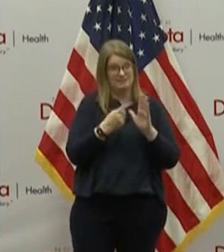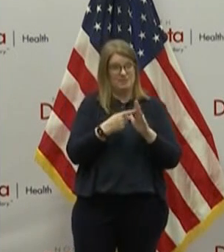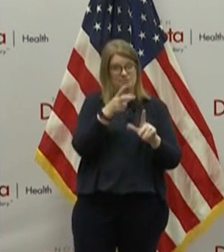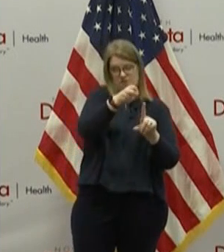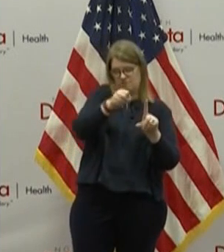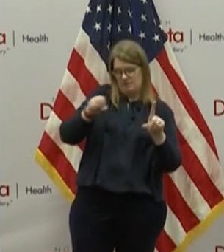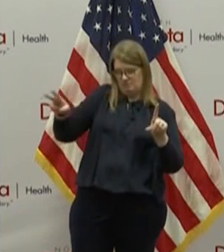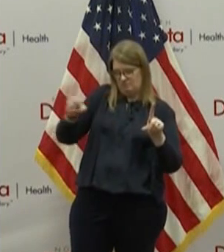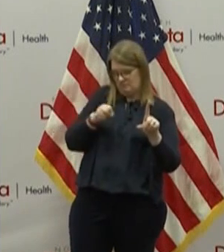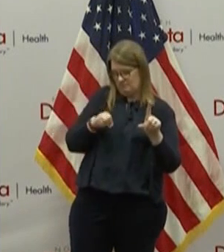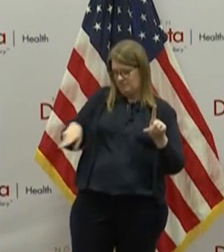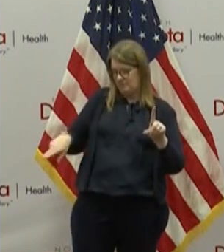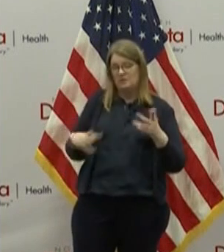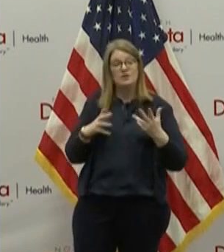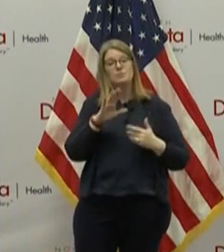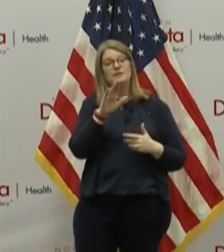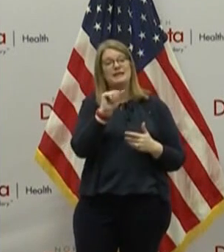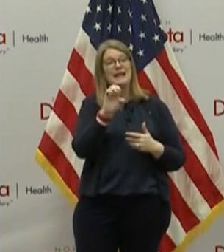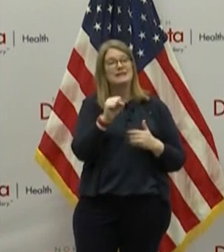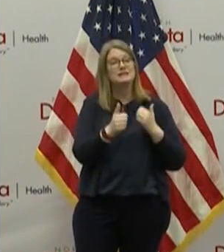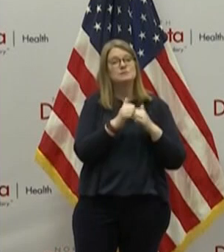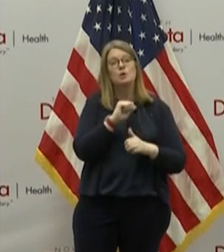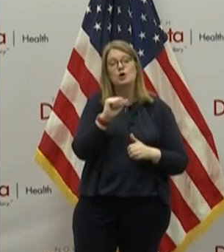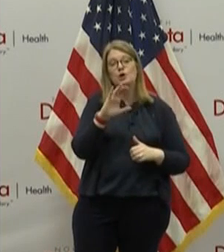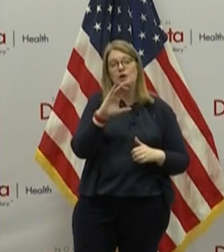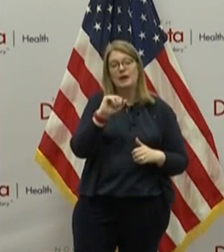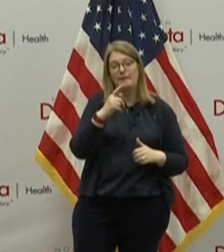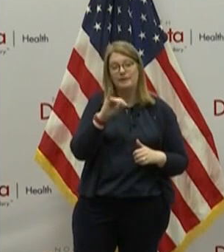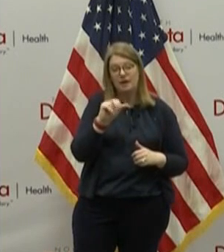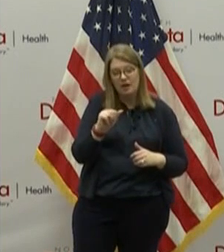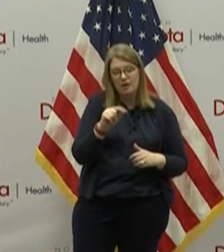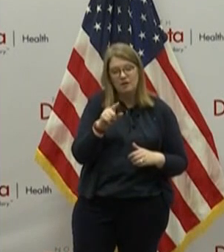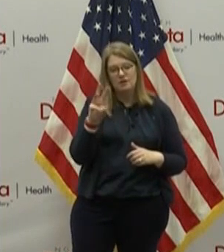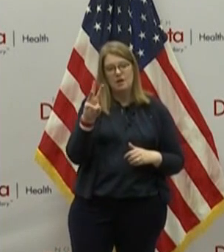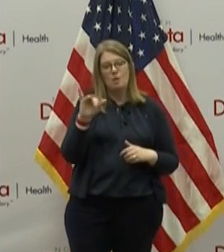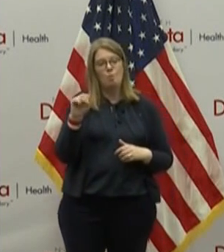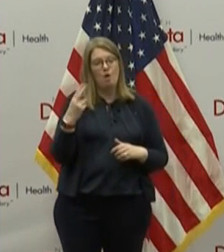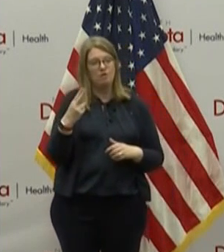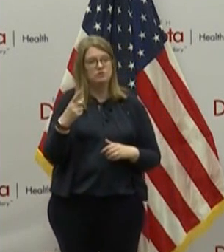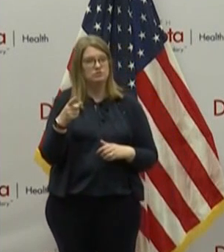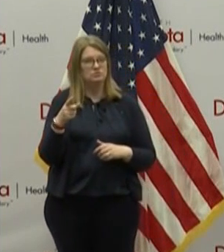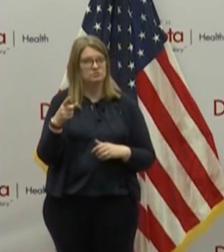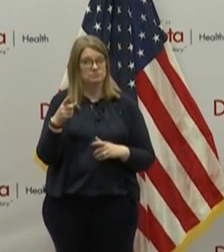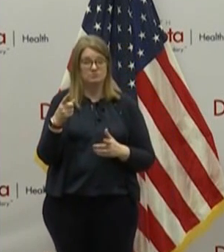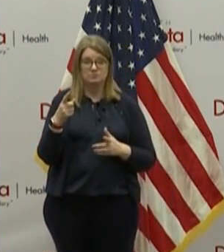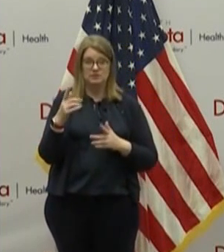SEEING MORE TRANSFERS FROM THAT PART DOWN TO THE CENTRAL AND EASTERN PART OF THE STATE.